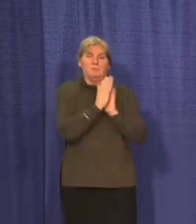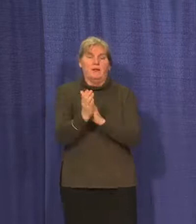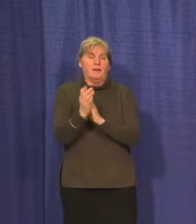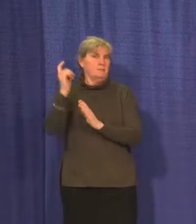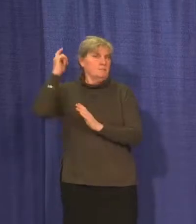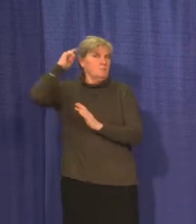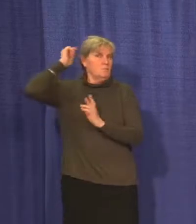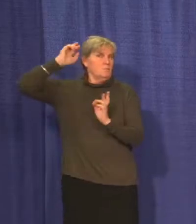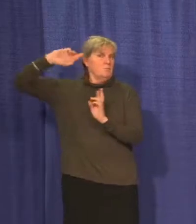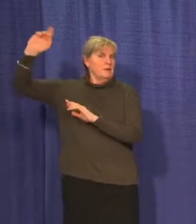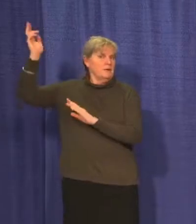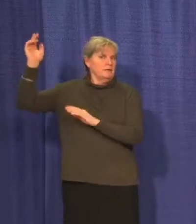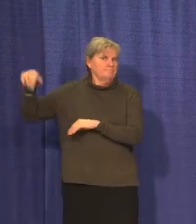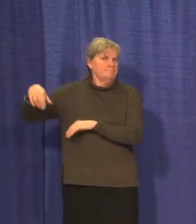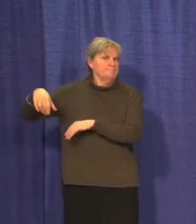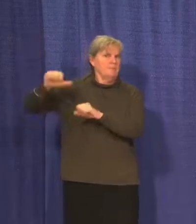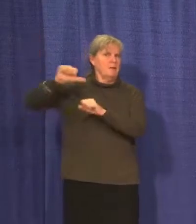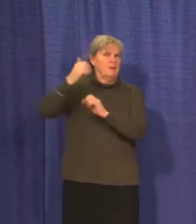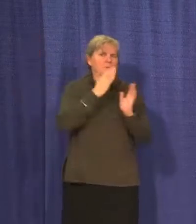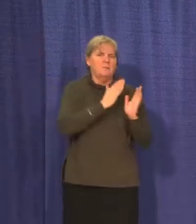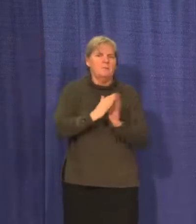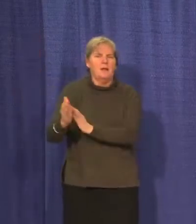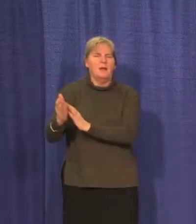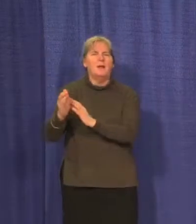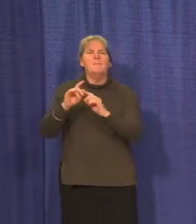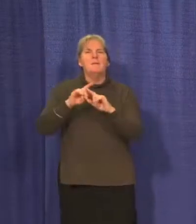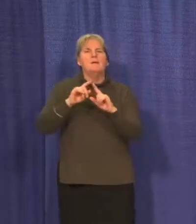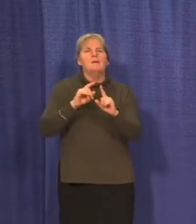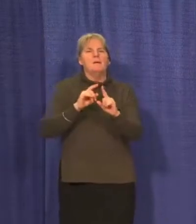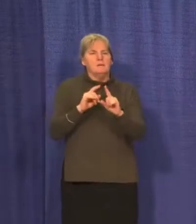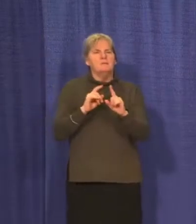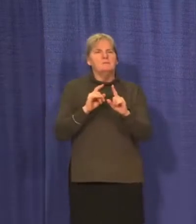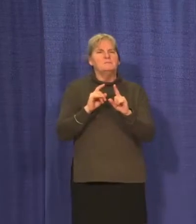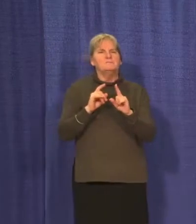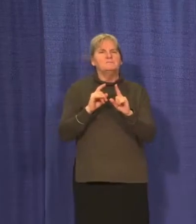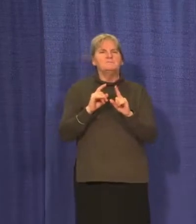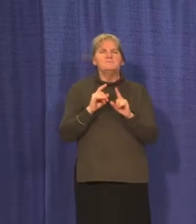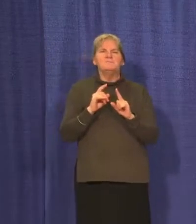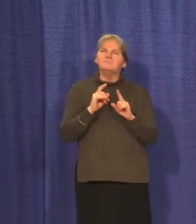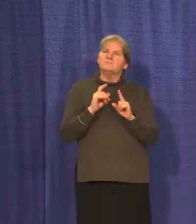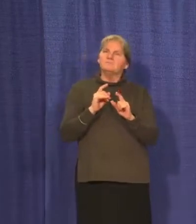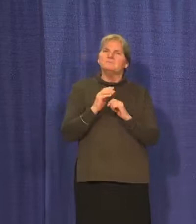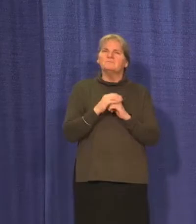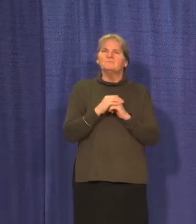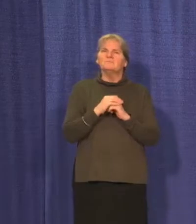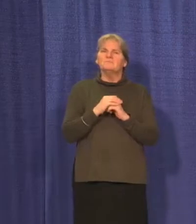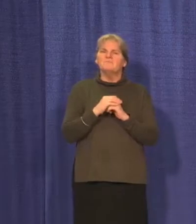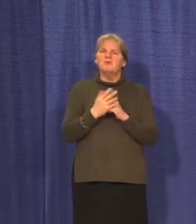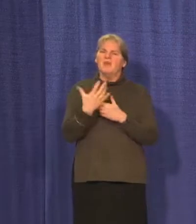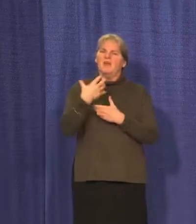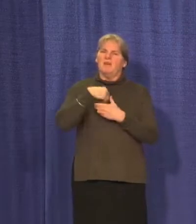minds. But no, and again I have been involved in national